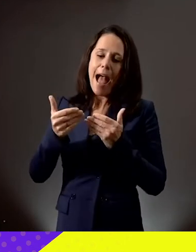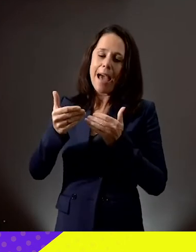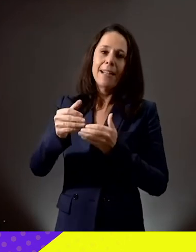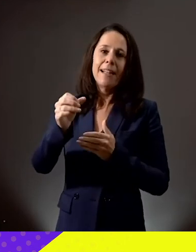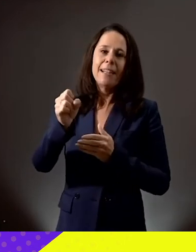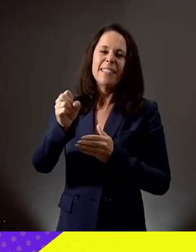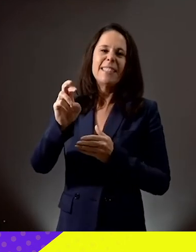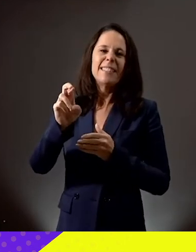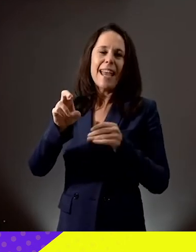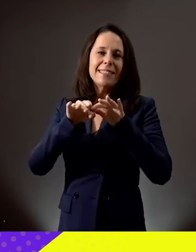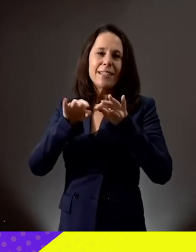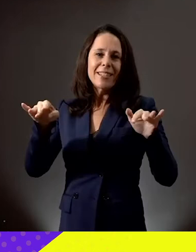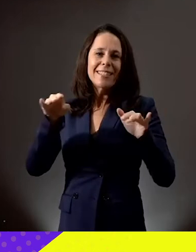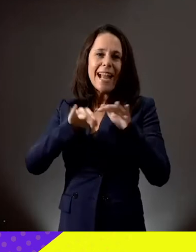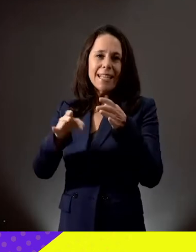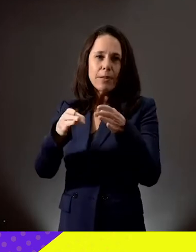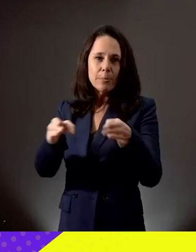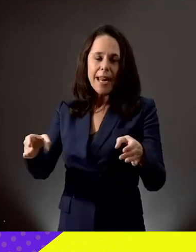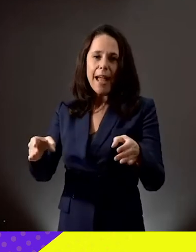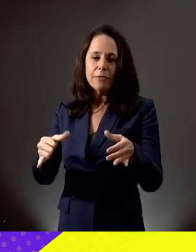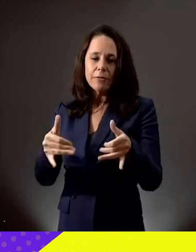gives out the Diversity Awards...